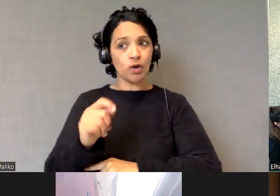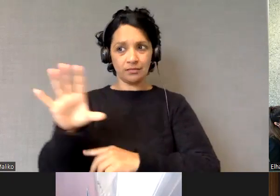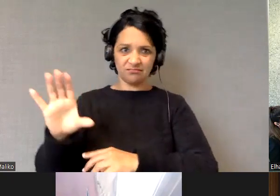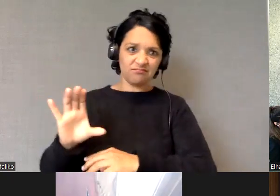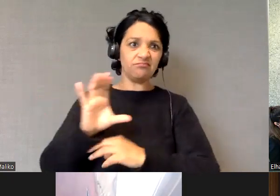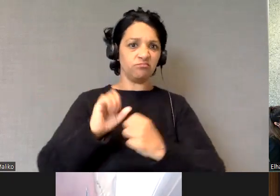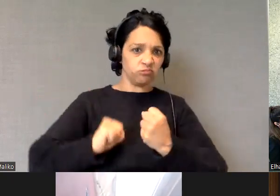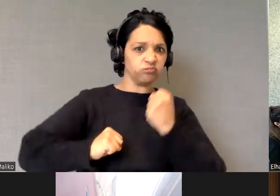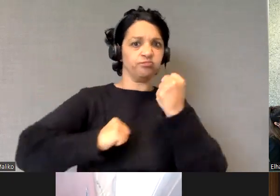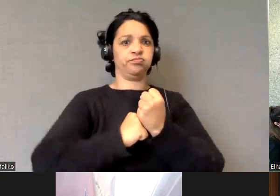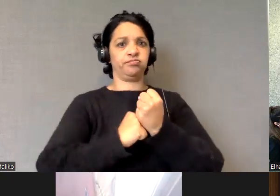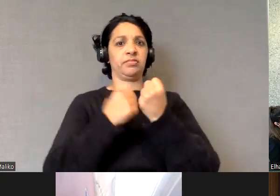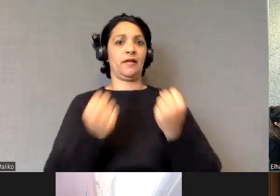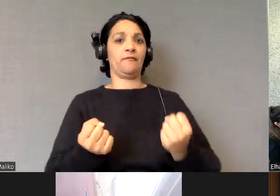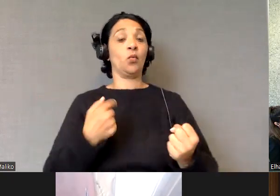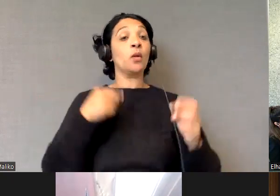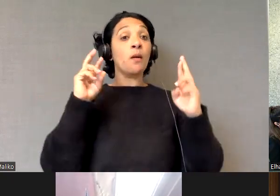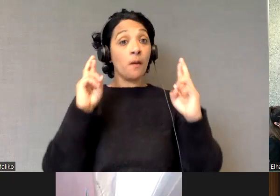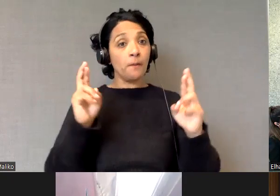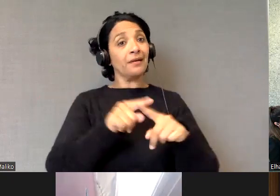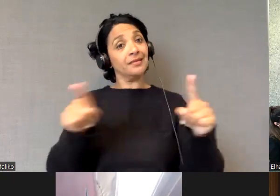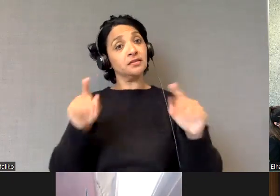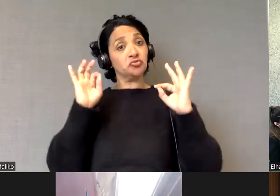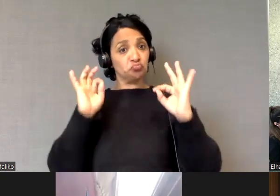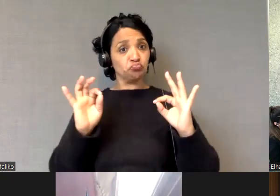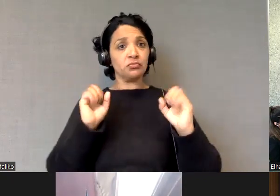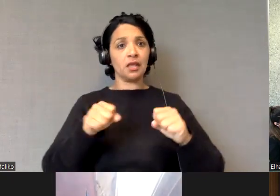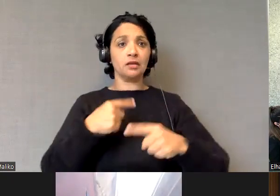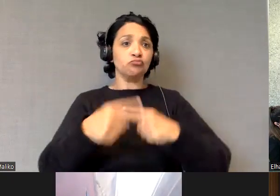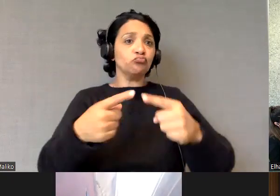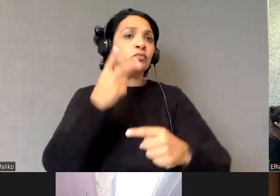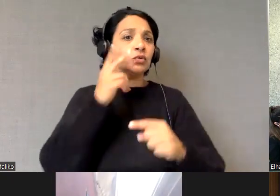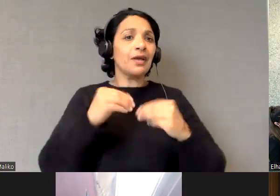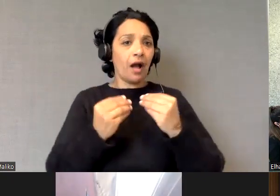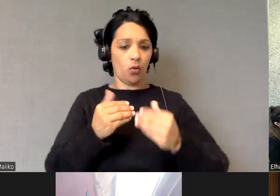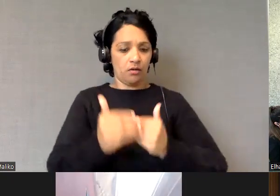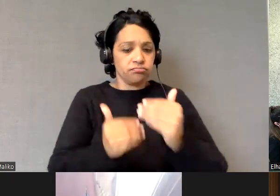We hope that means there is space for the necessary steps to be taken to ensure that